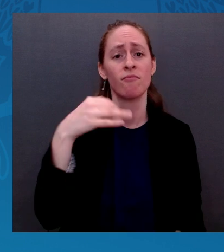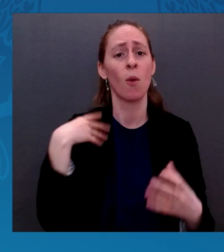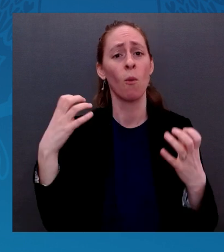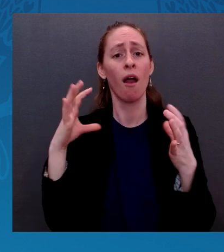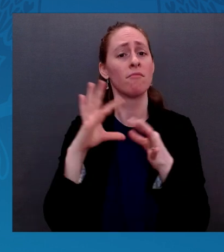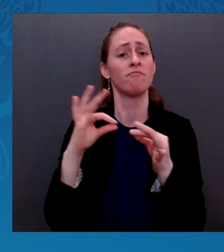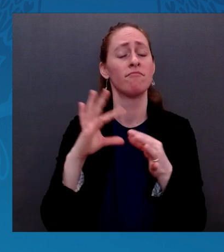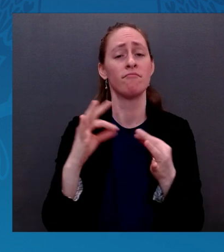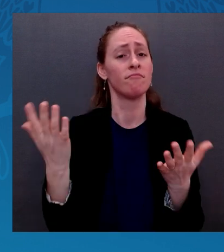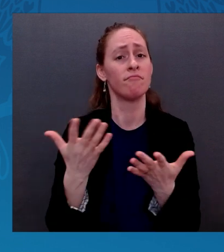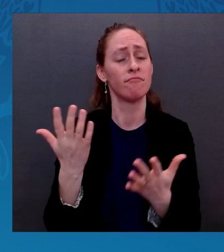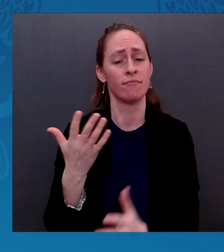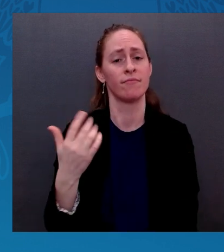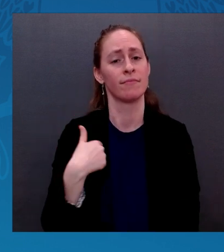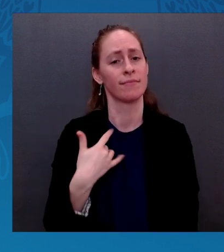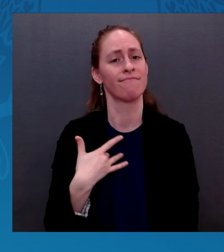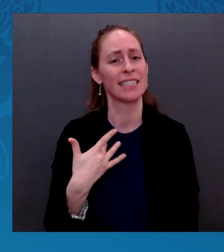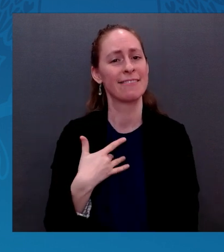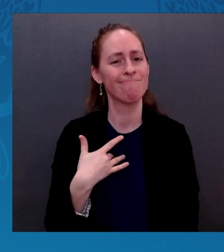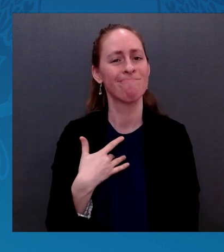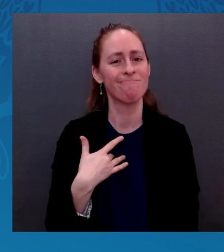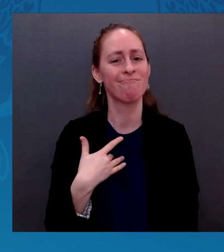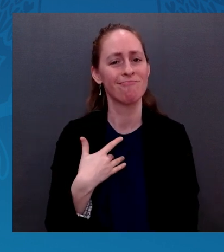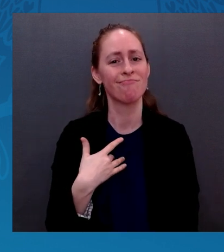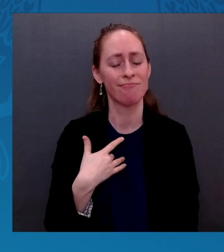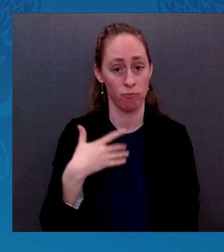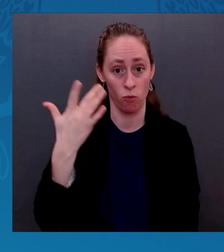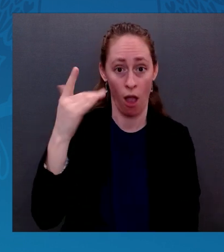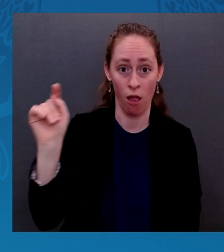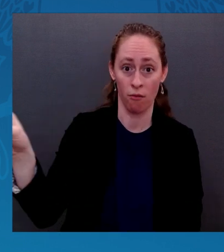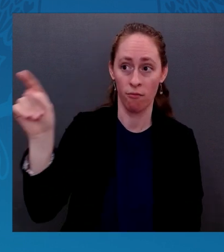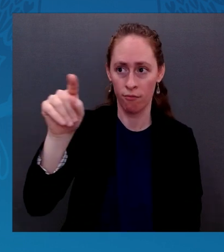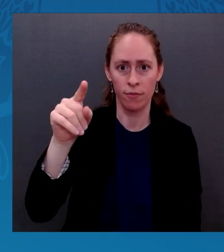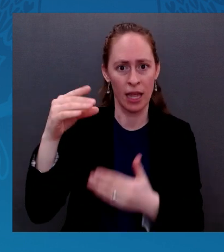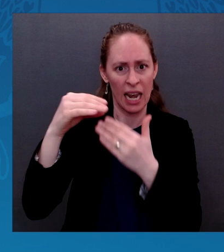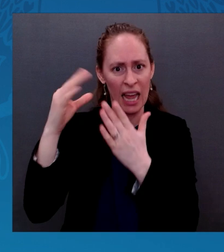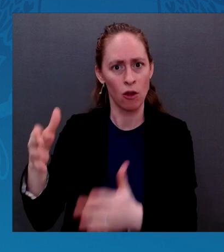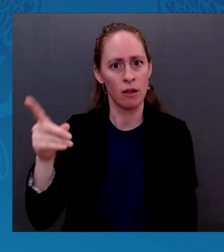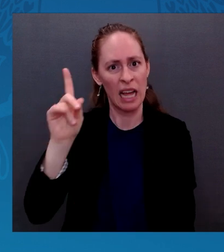And as we have a group fee of, well, our association.